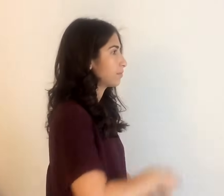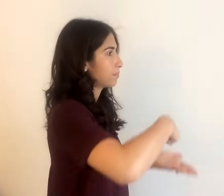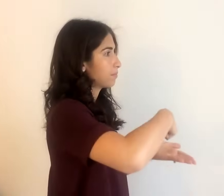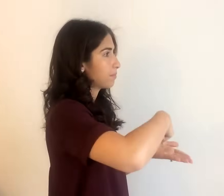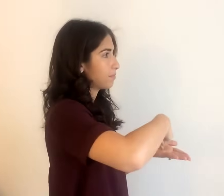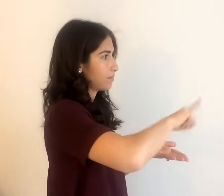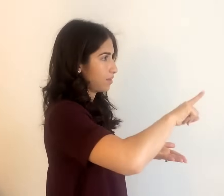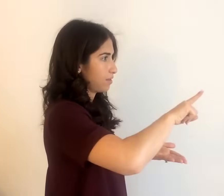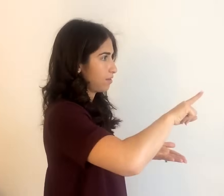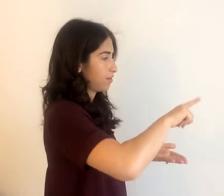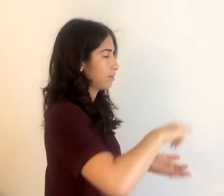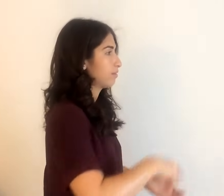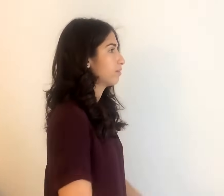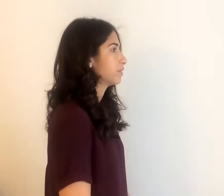pay